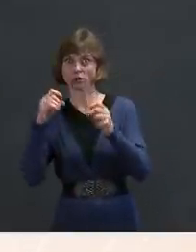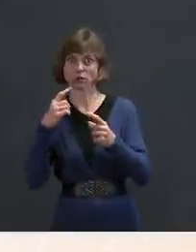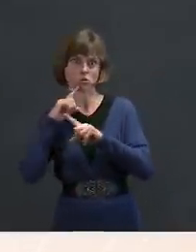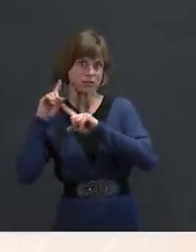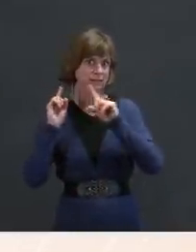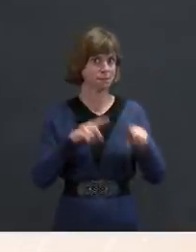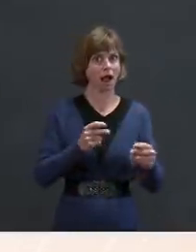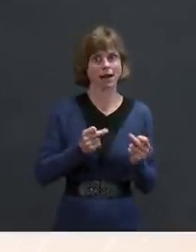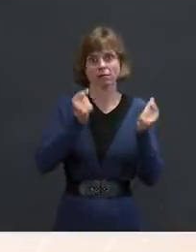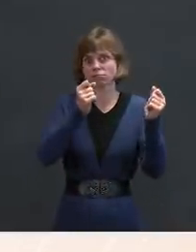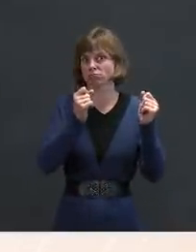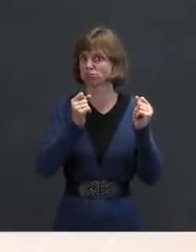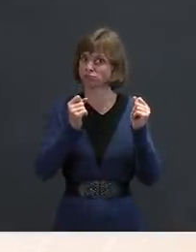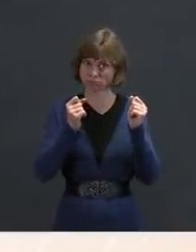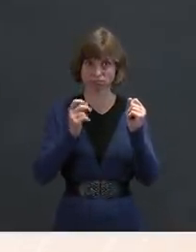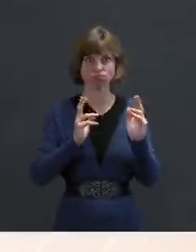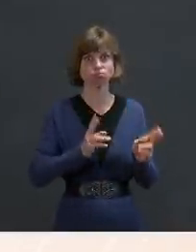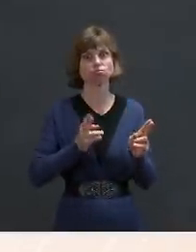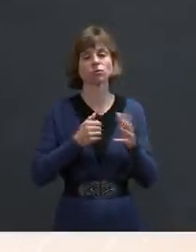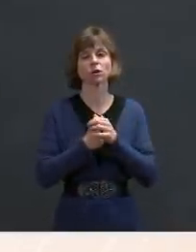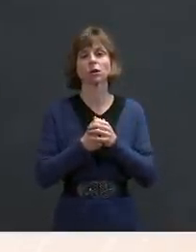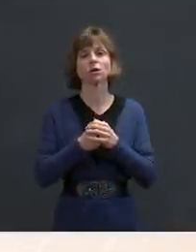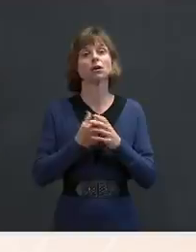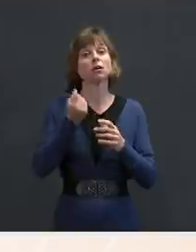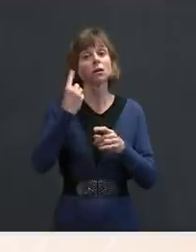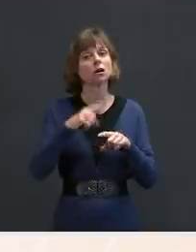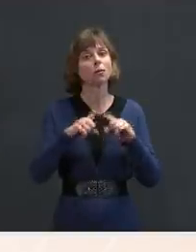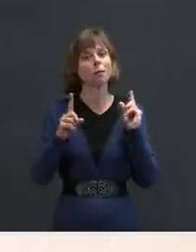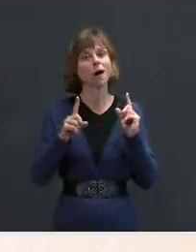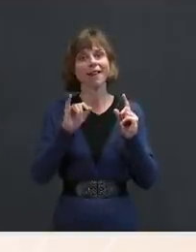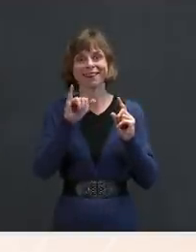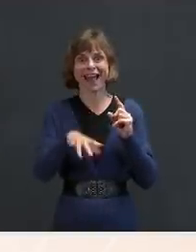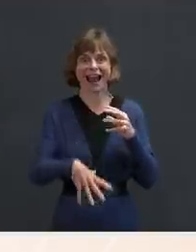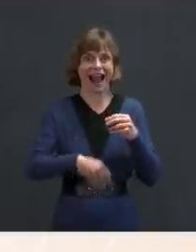created an unexpected stress on our system.